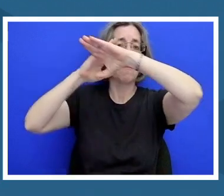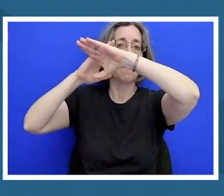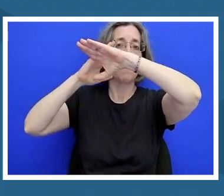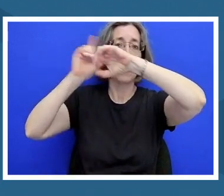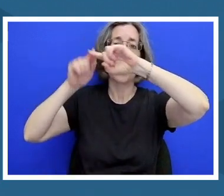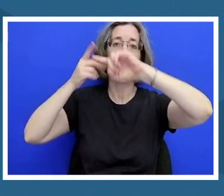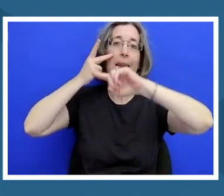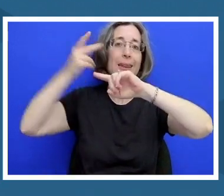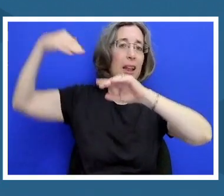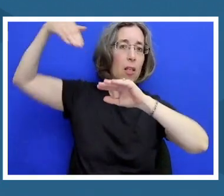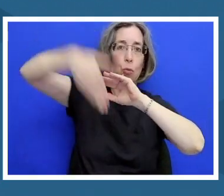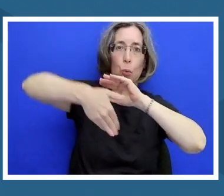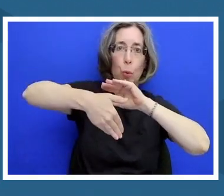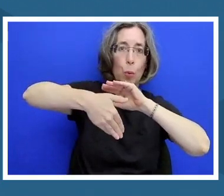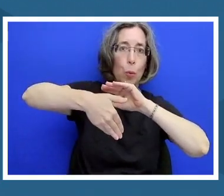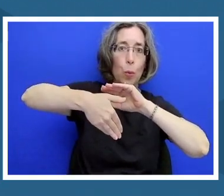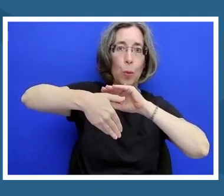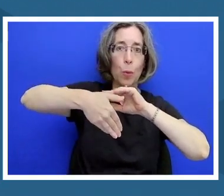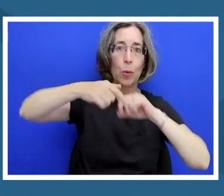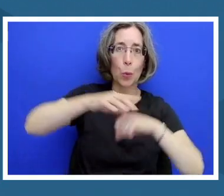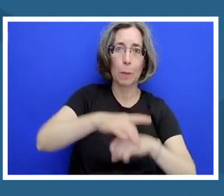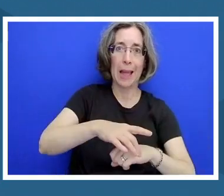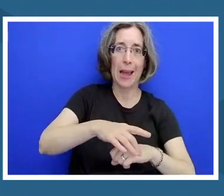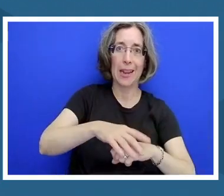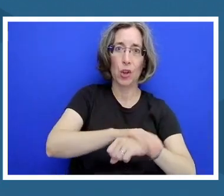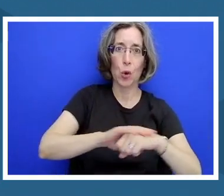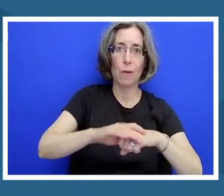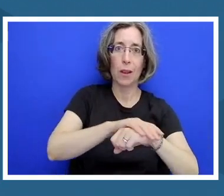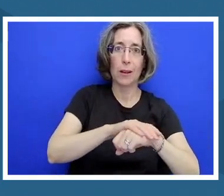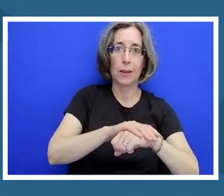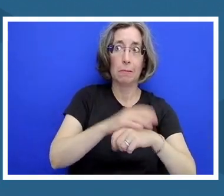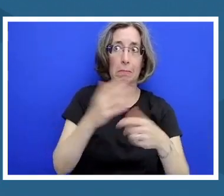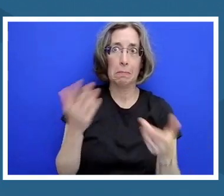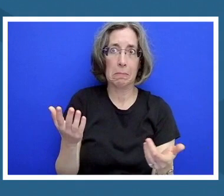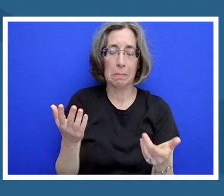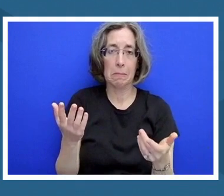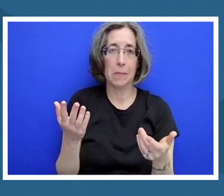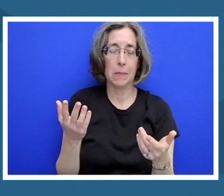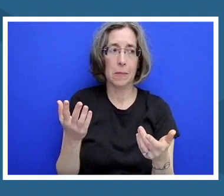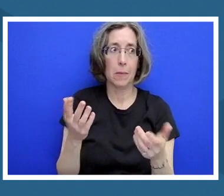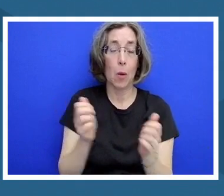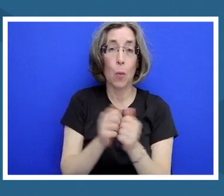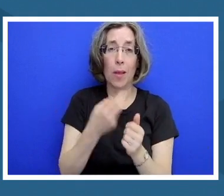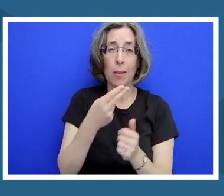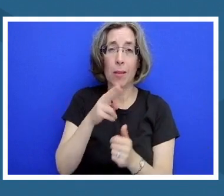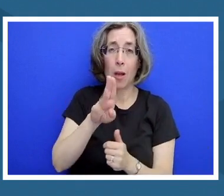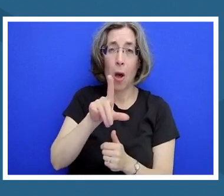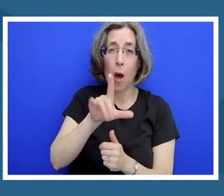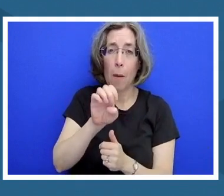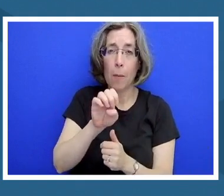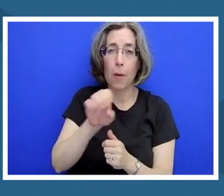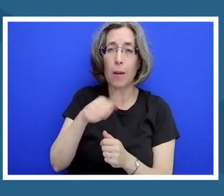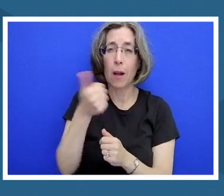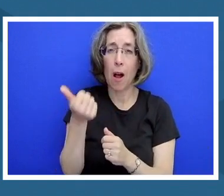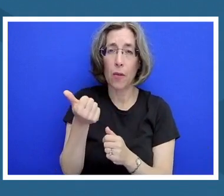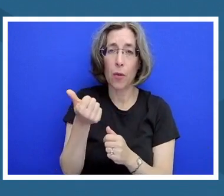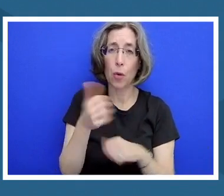we are having stuck with that like with hubble and you know big ground-based